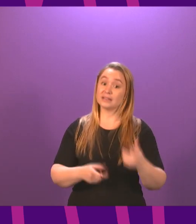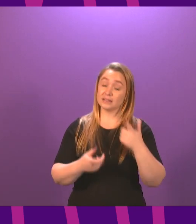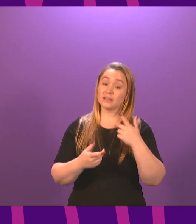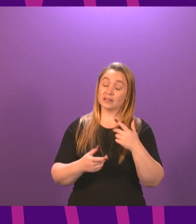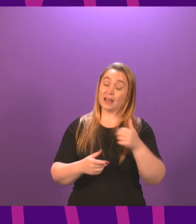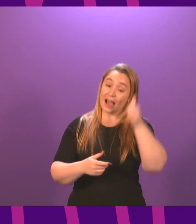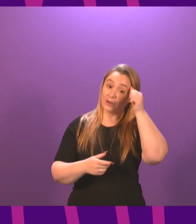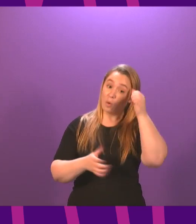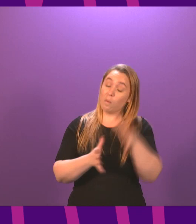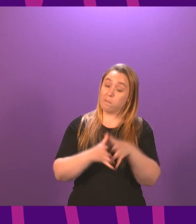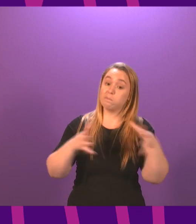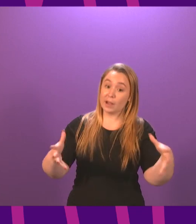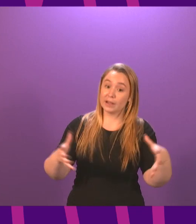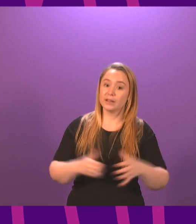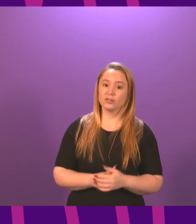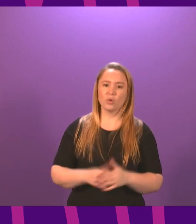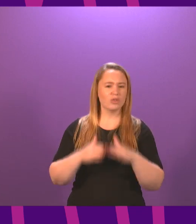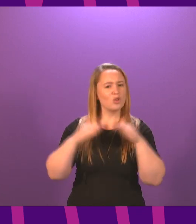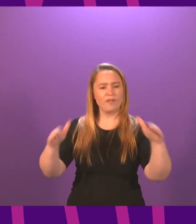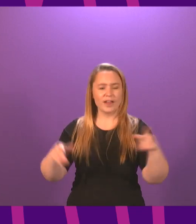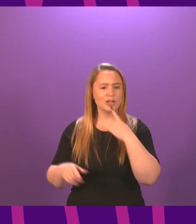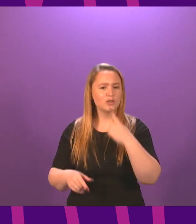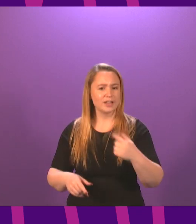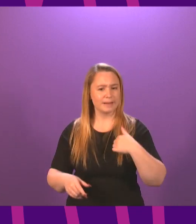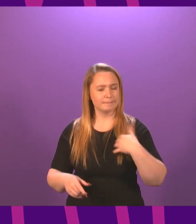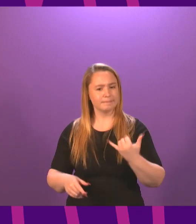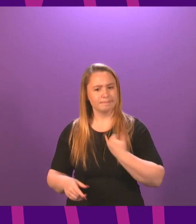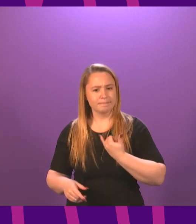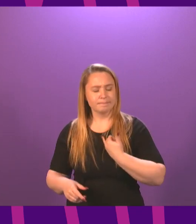think that it is fair to suggest that I have said anything other than that.